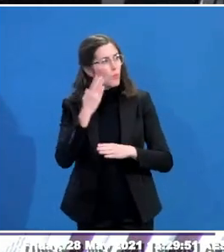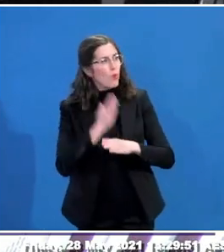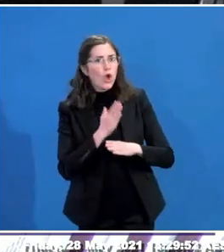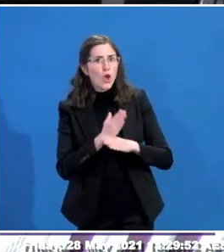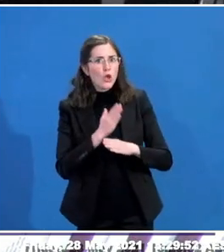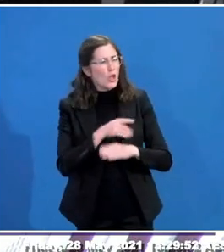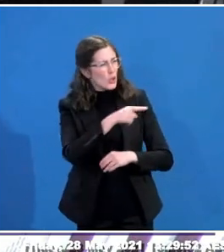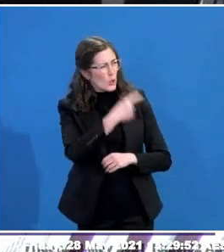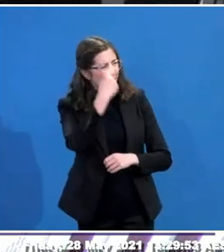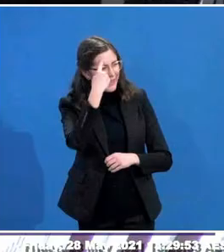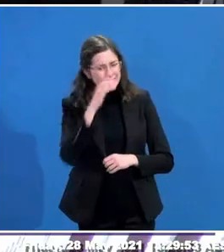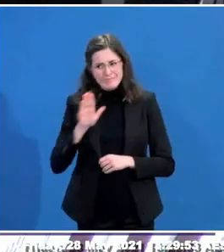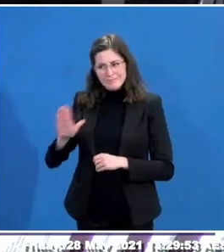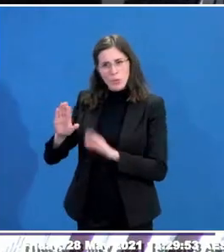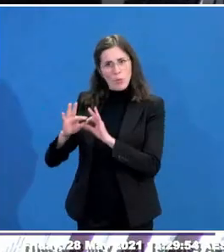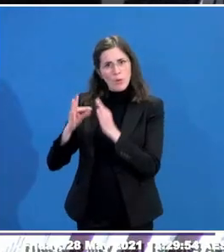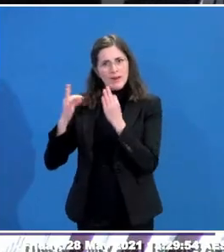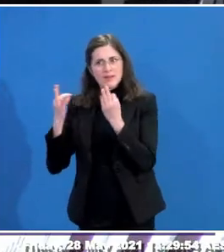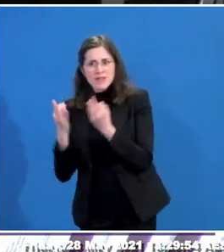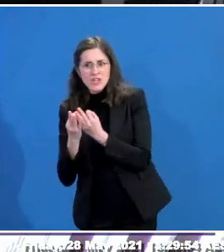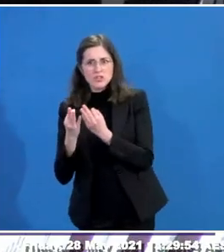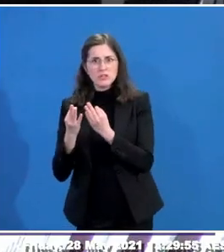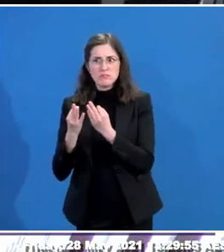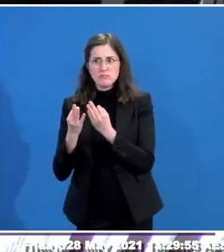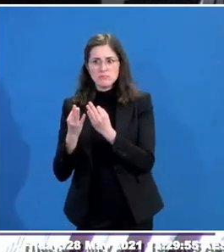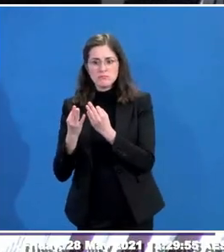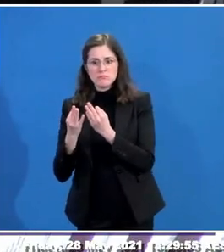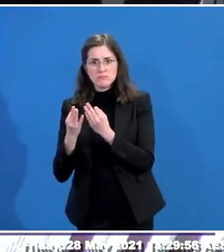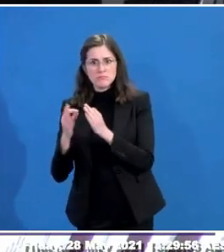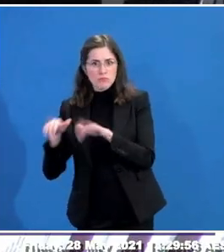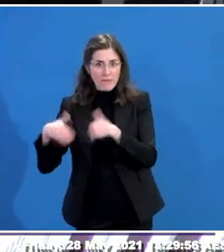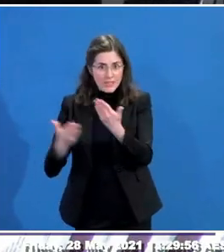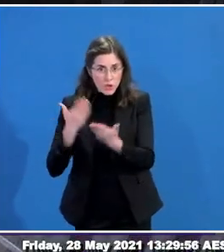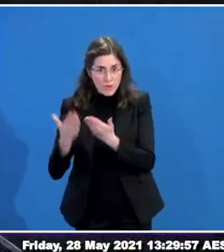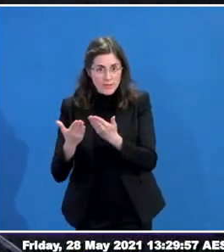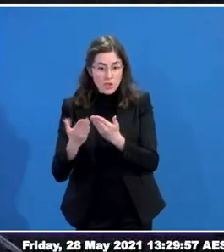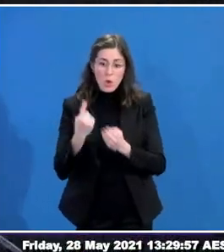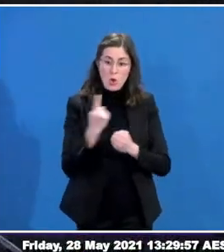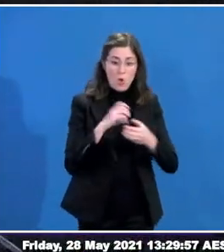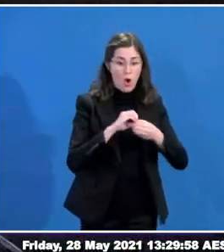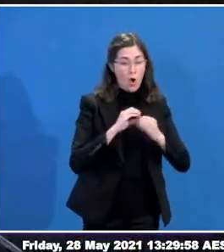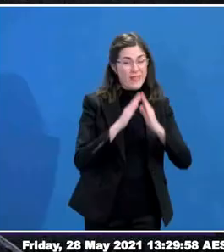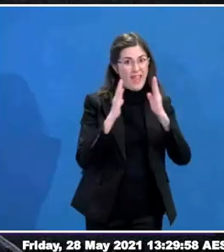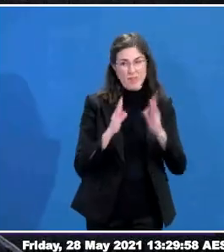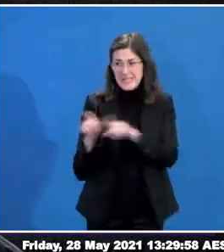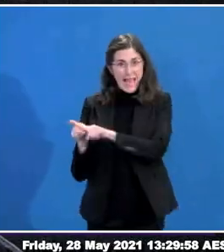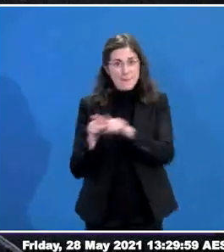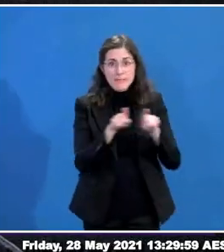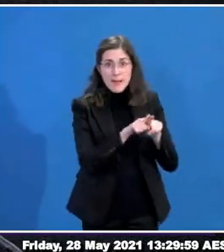of service provider and accommodation provider exist in the same company? MR McNAUGHTON: It certainly would be our preference for